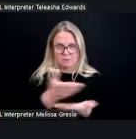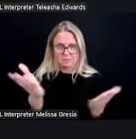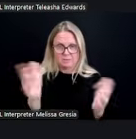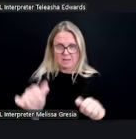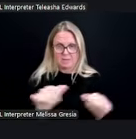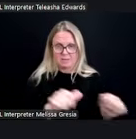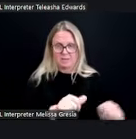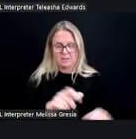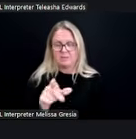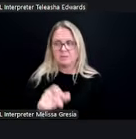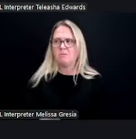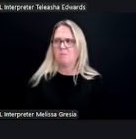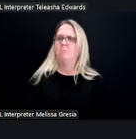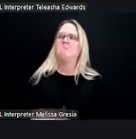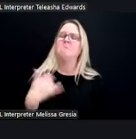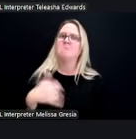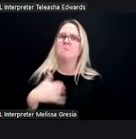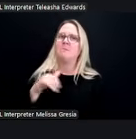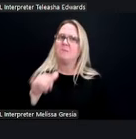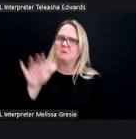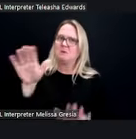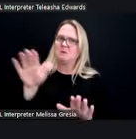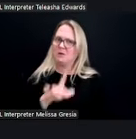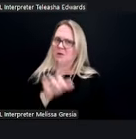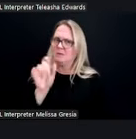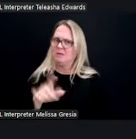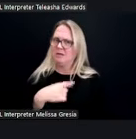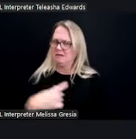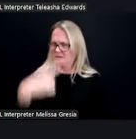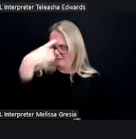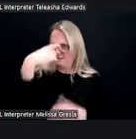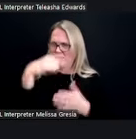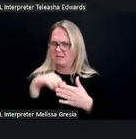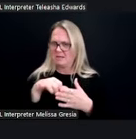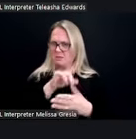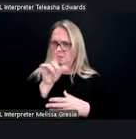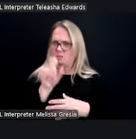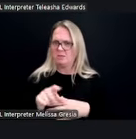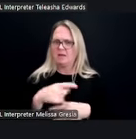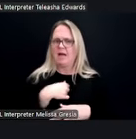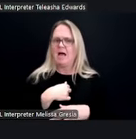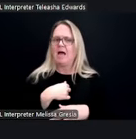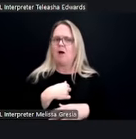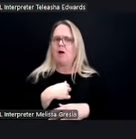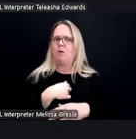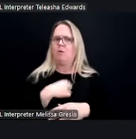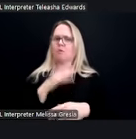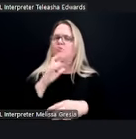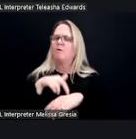That's a great question and I think that um I would ref I would refer you back to the roles